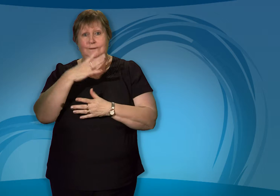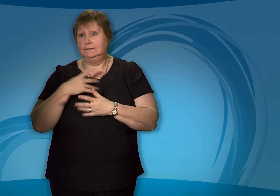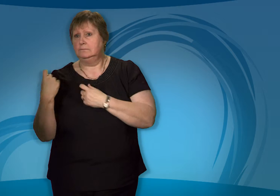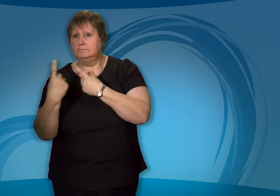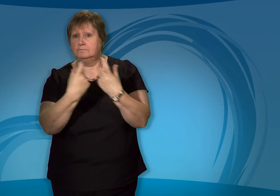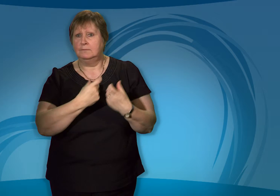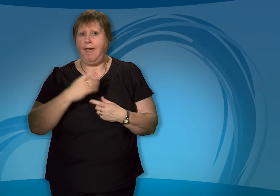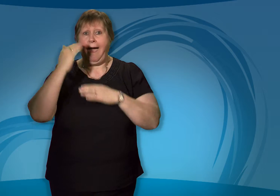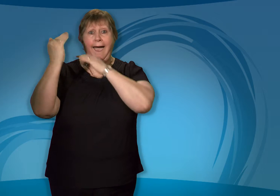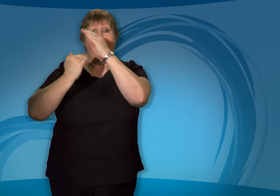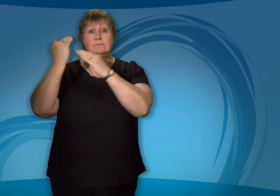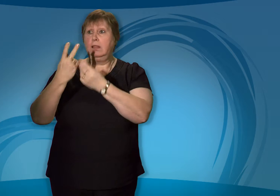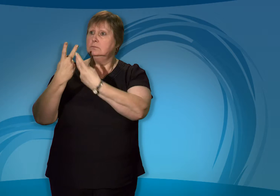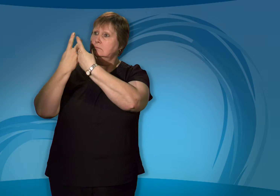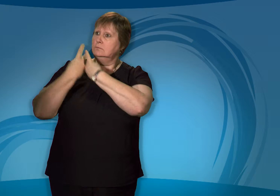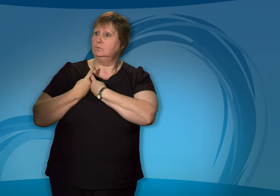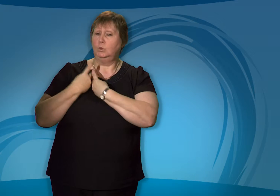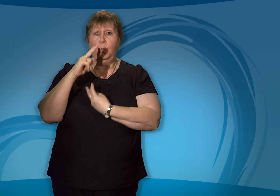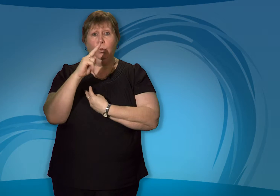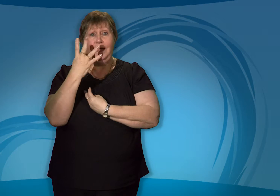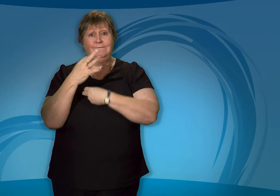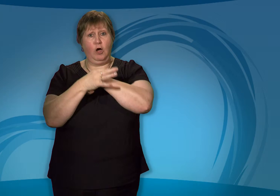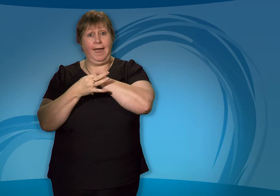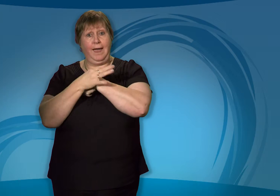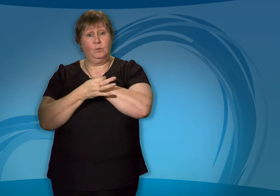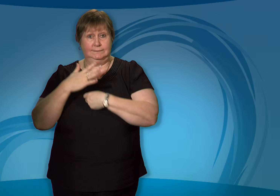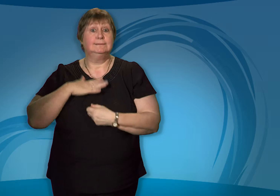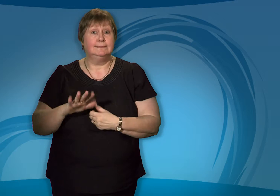You will need a responsible adult at home with you for 24 hours.